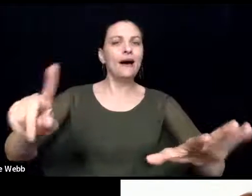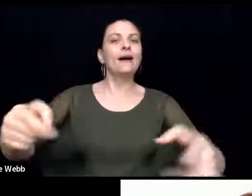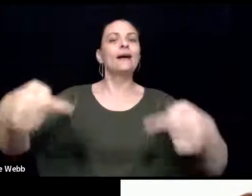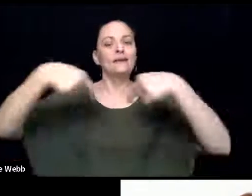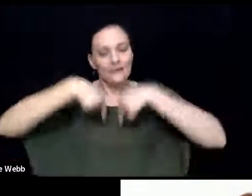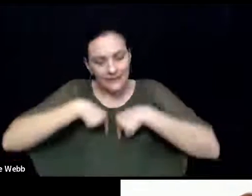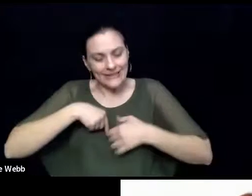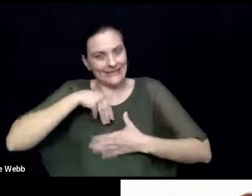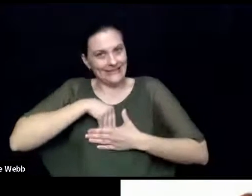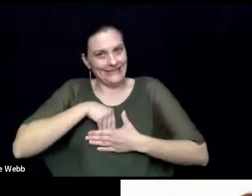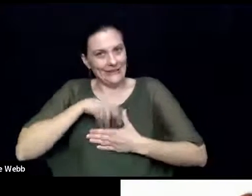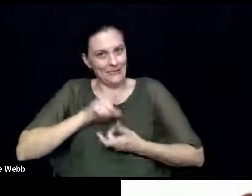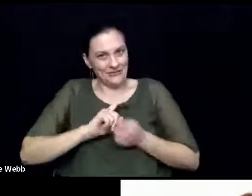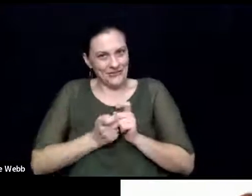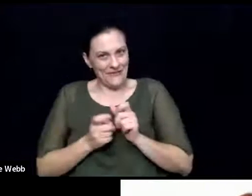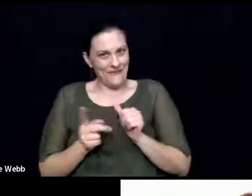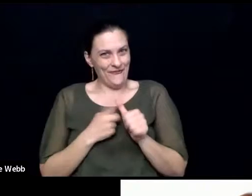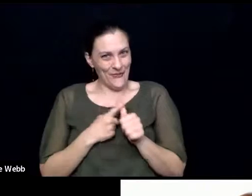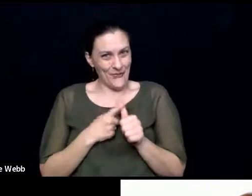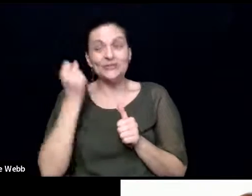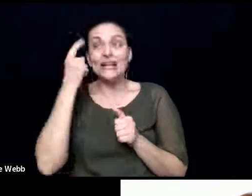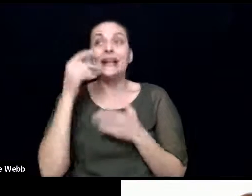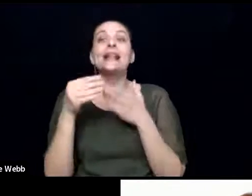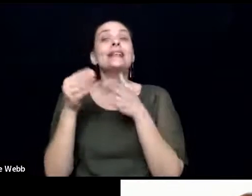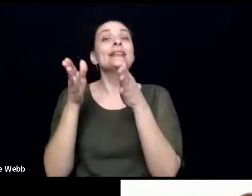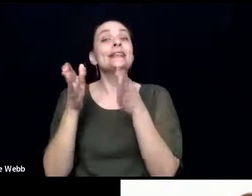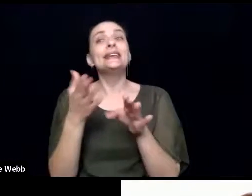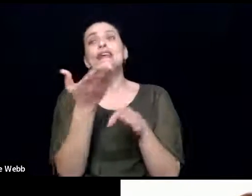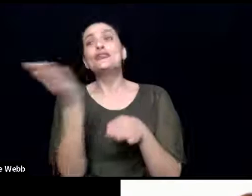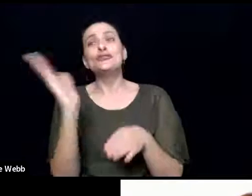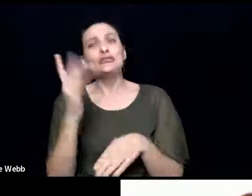things that are keeping them from being able to make those changes then it is not going to happen.